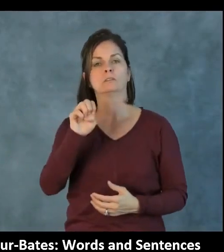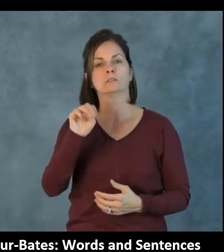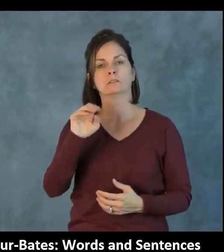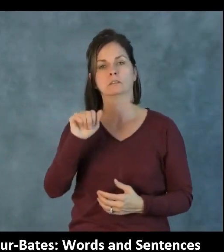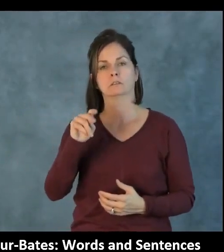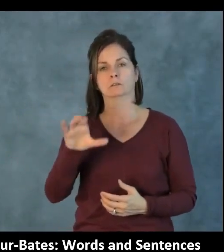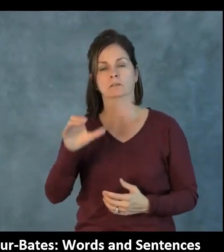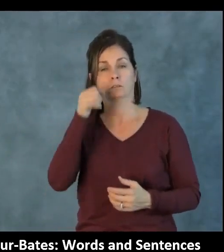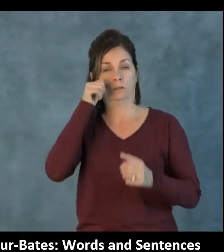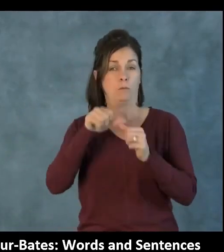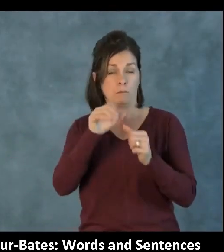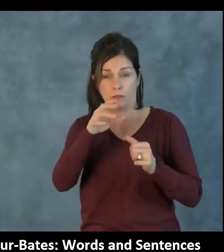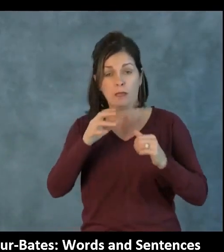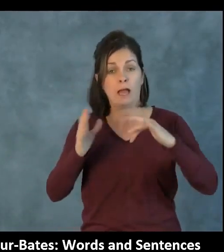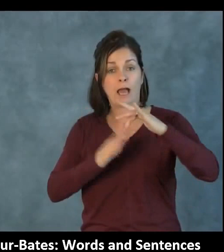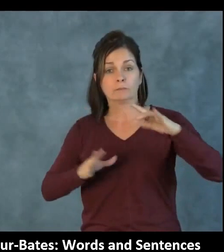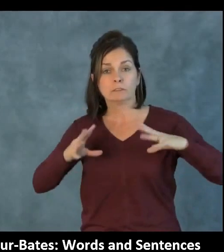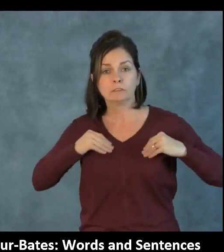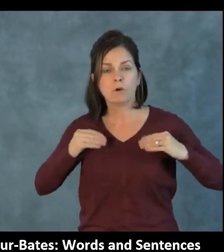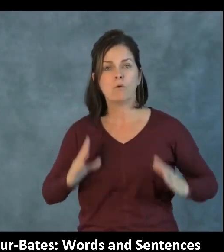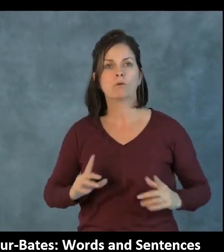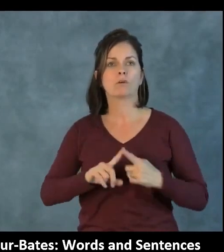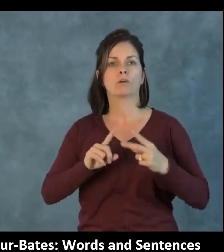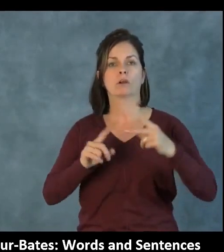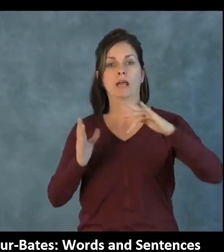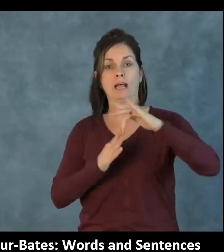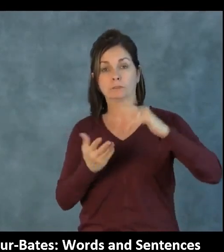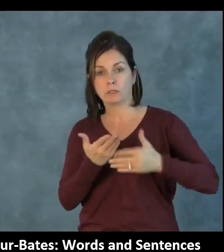like the absent object, the absent owner,